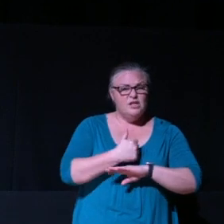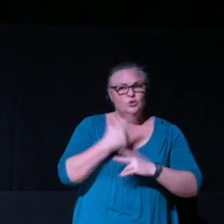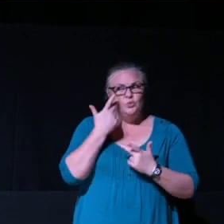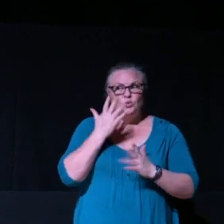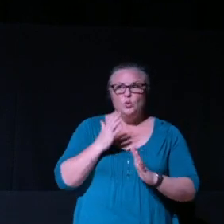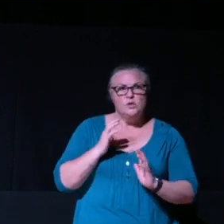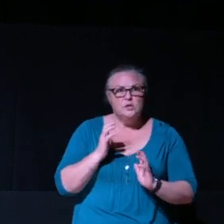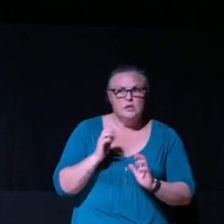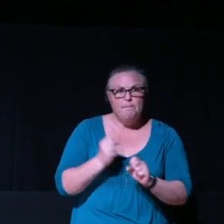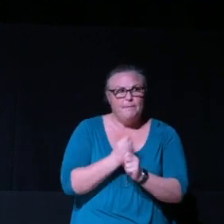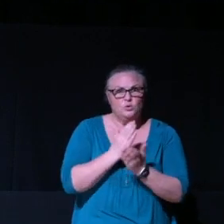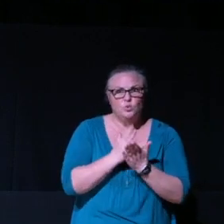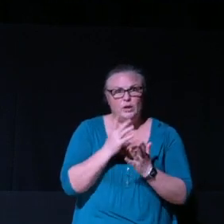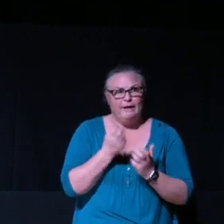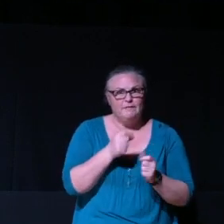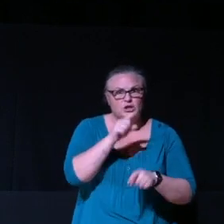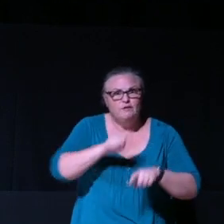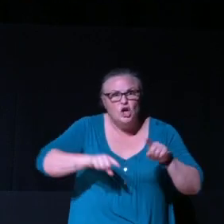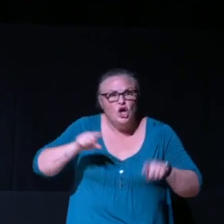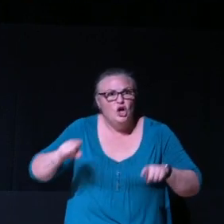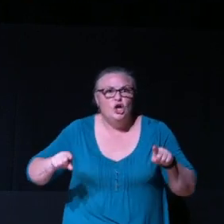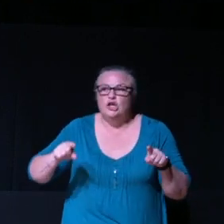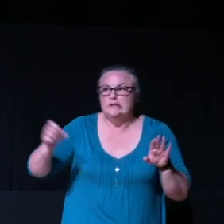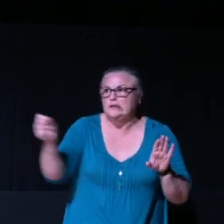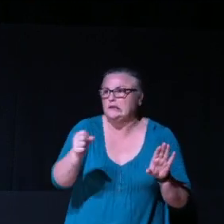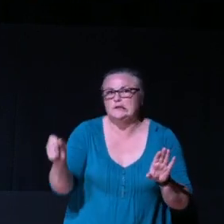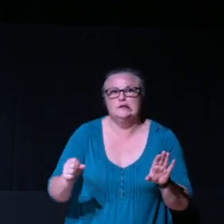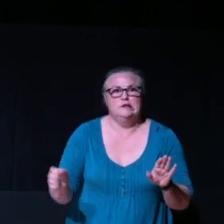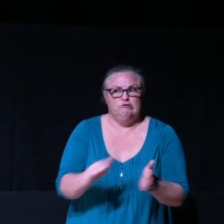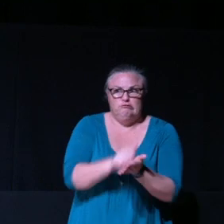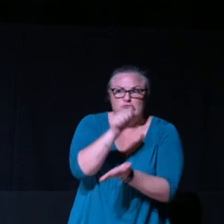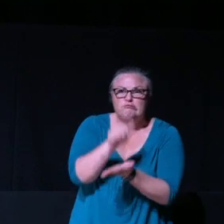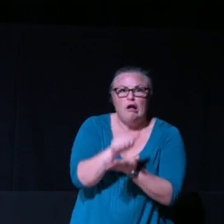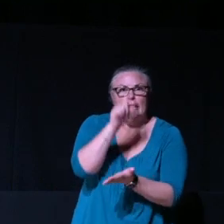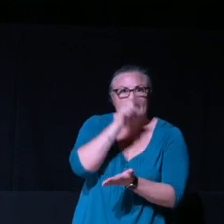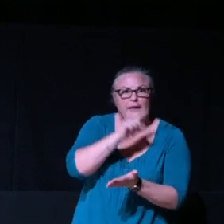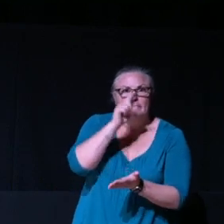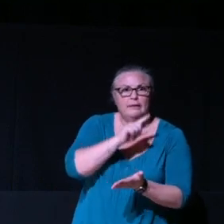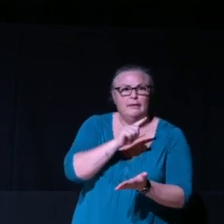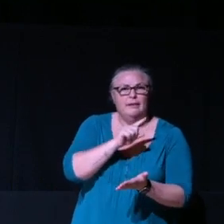the diverse diversity is supported in casting and in storytelling, but it's not because everybody,